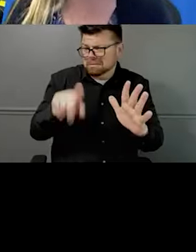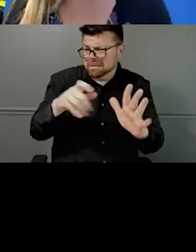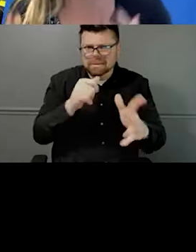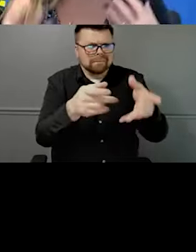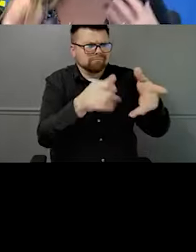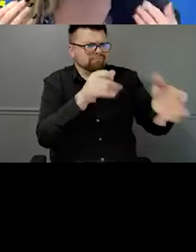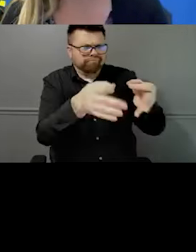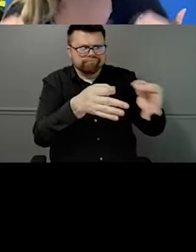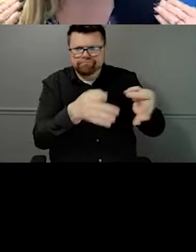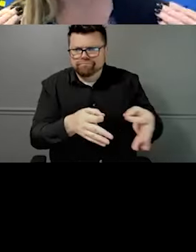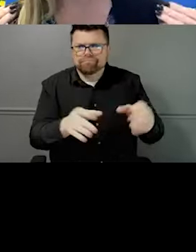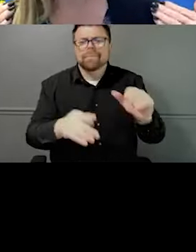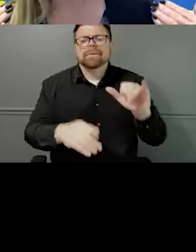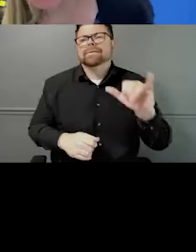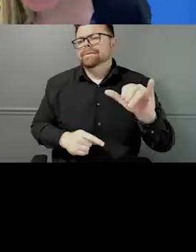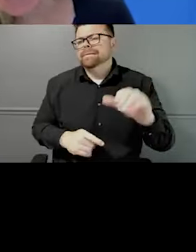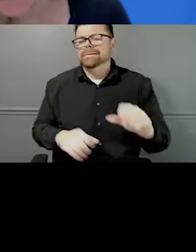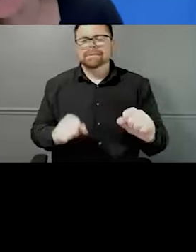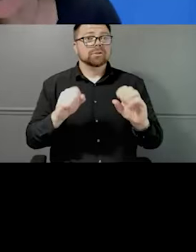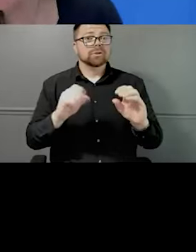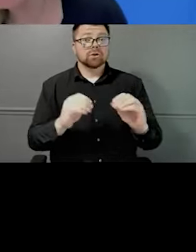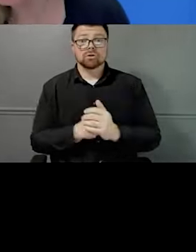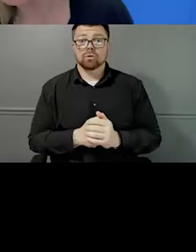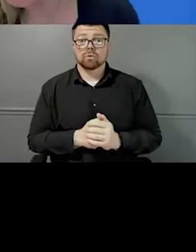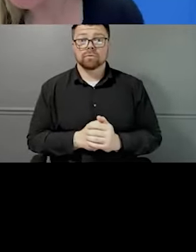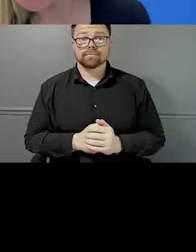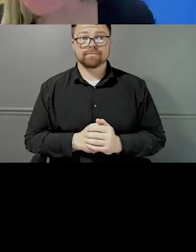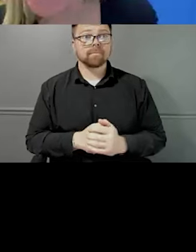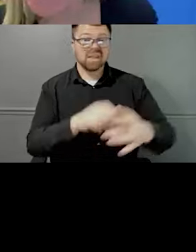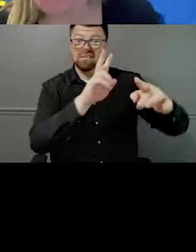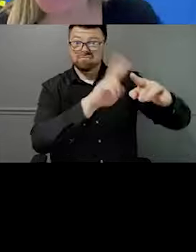We took the existing set of definitions that